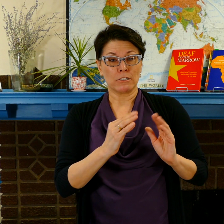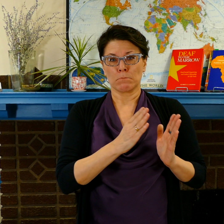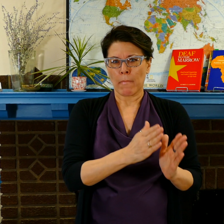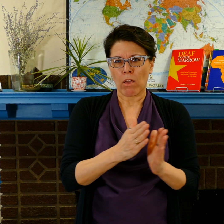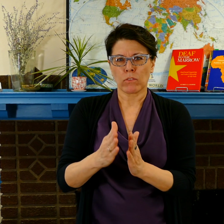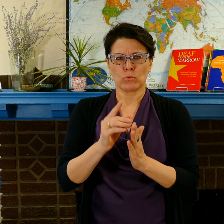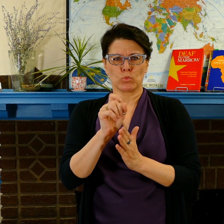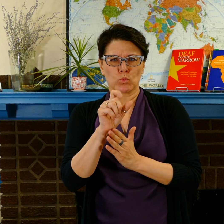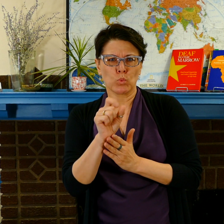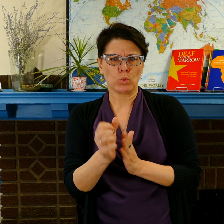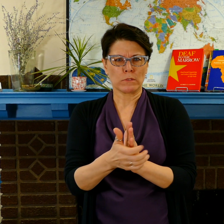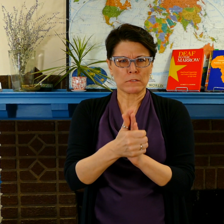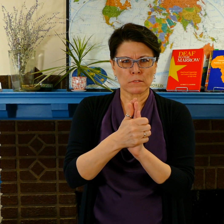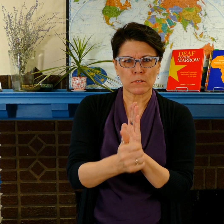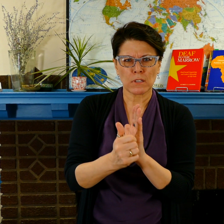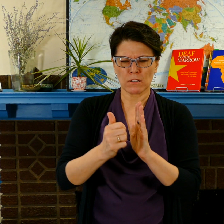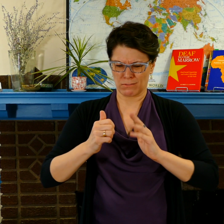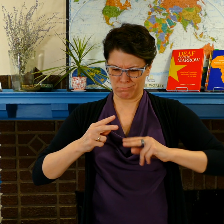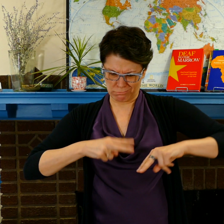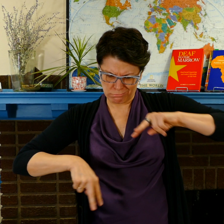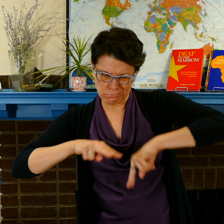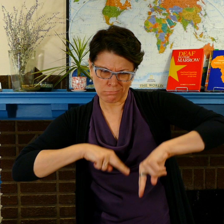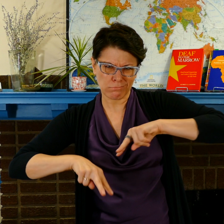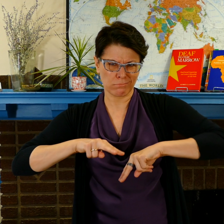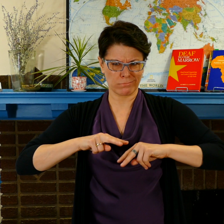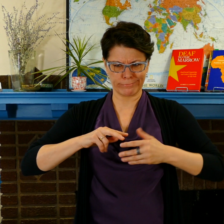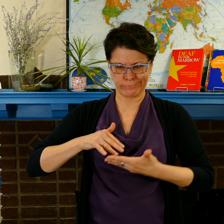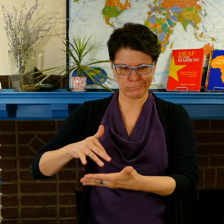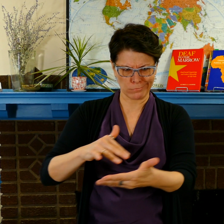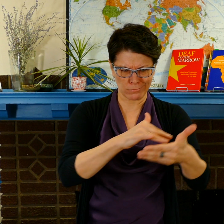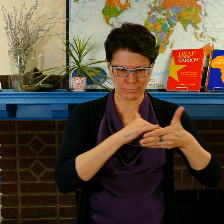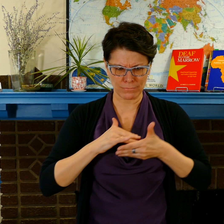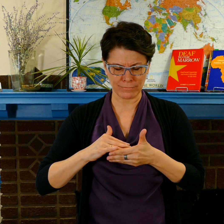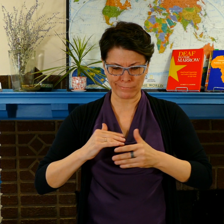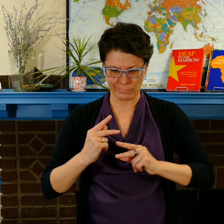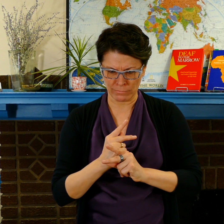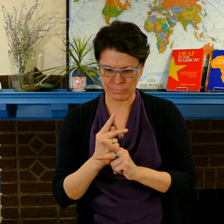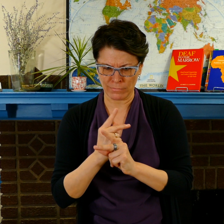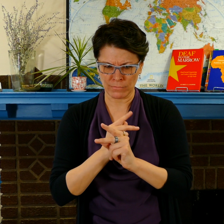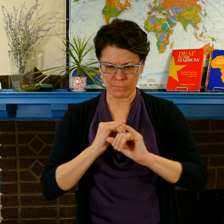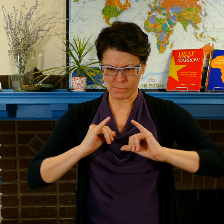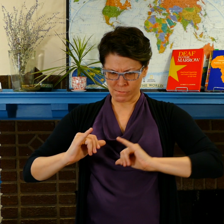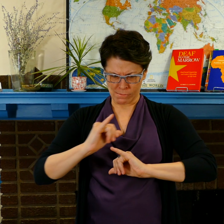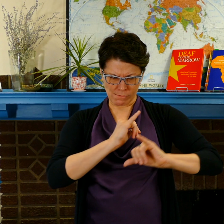We teach the methods and skills, tools, necessary to critically analyze development situations,